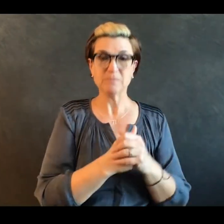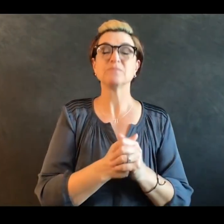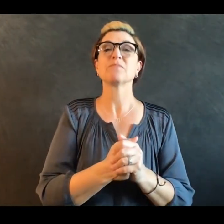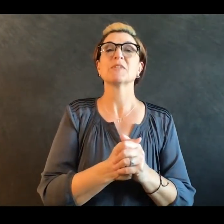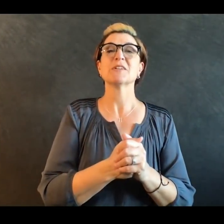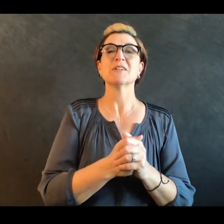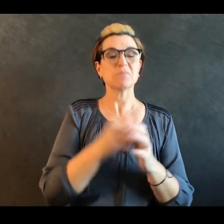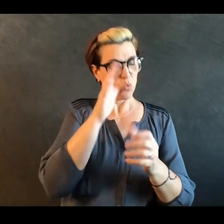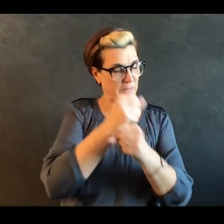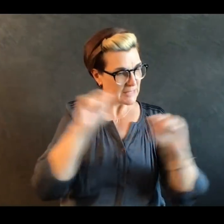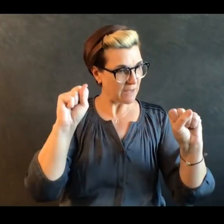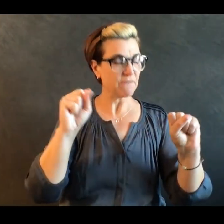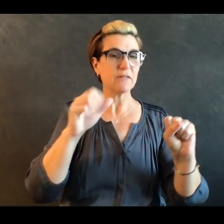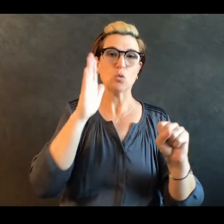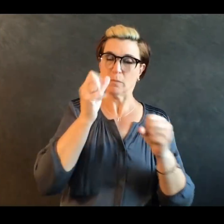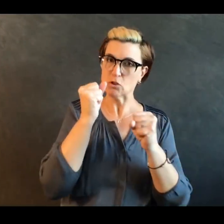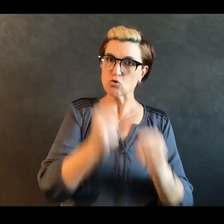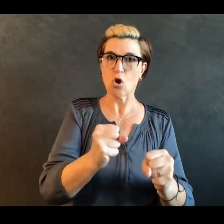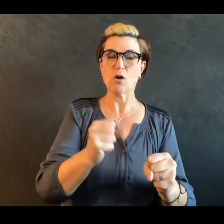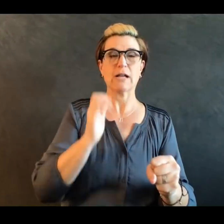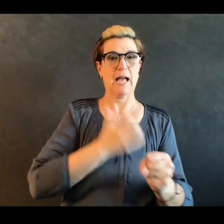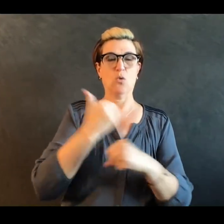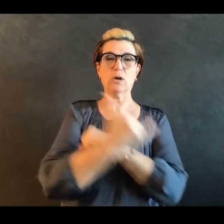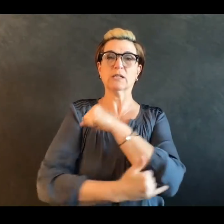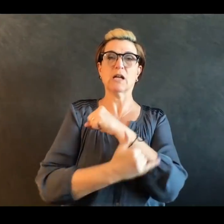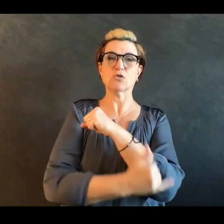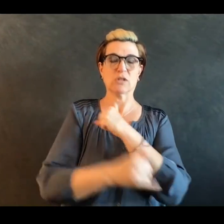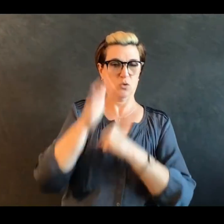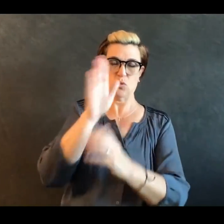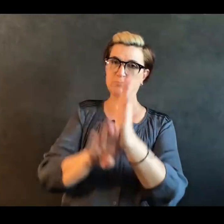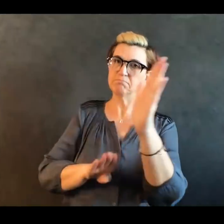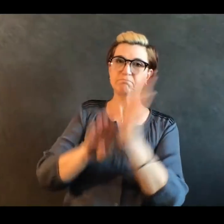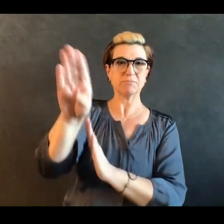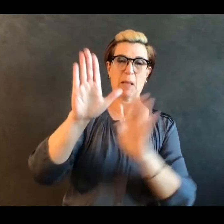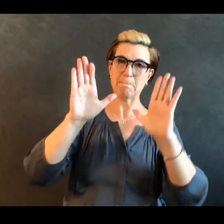get our country back and we're going to do it and we're going to do it soon with